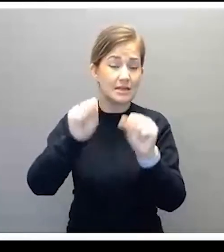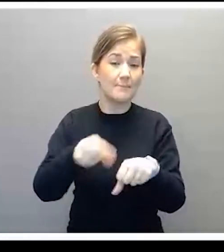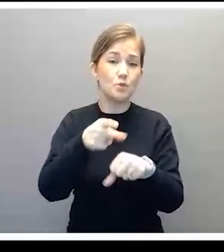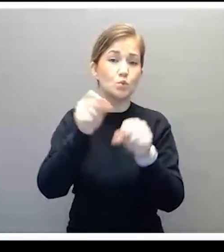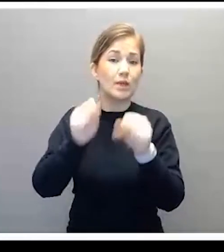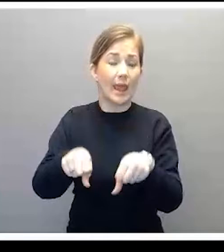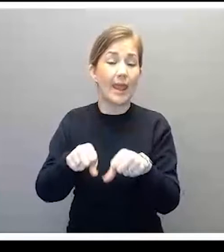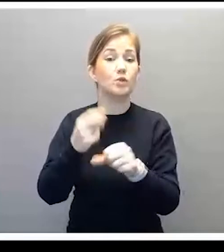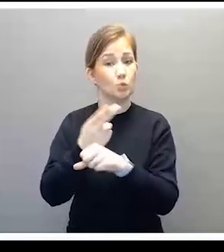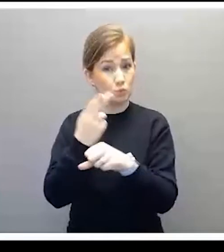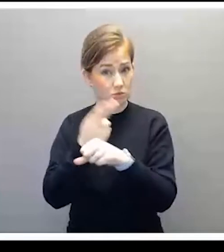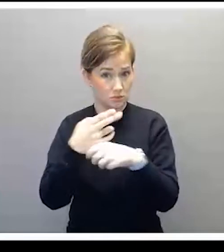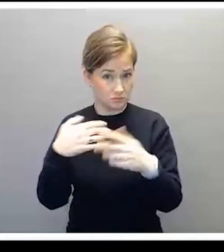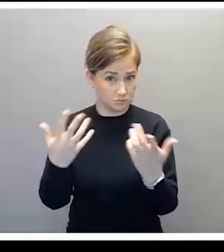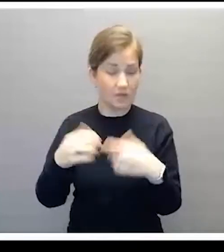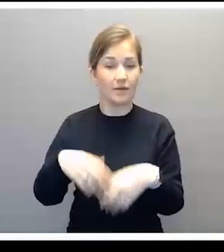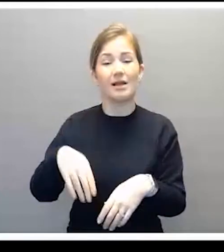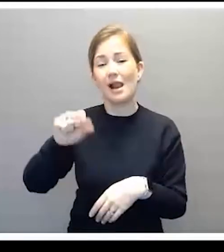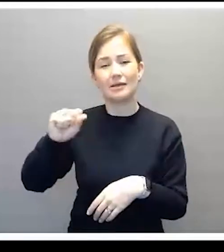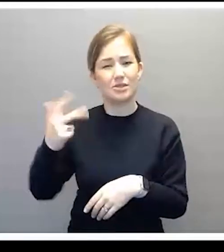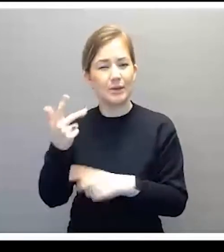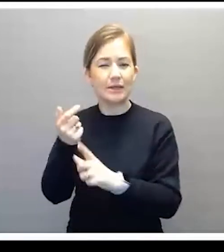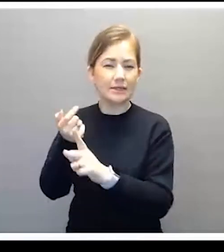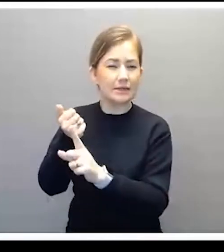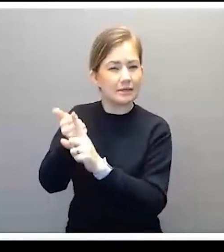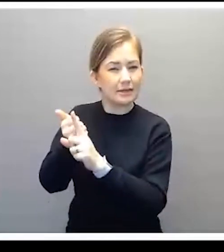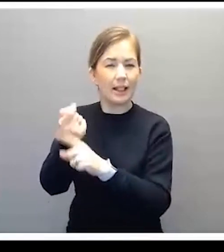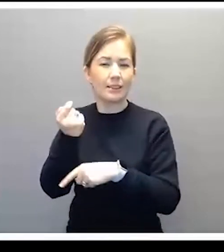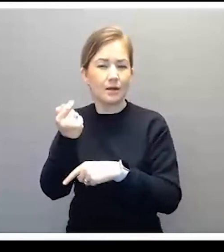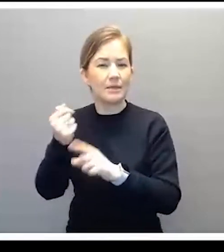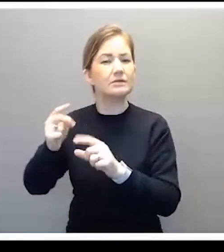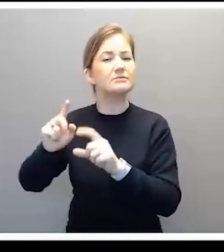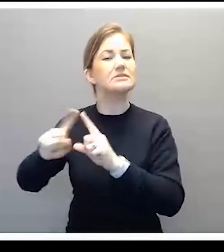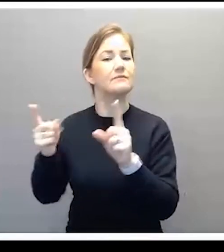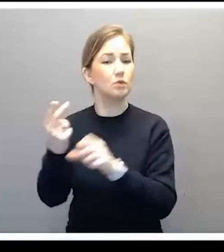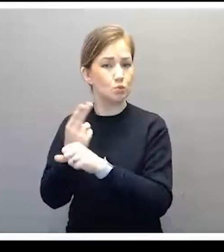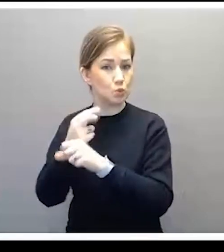each of them can mount. Whereas S3 is a slightly different use case wherein